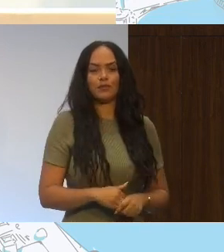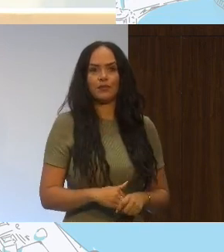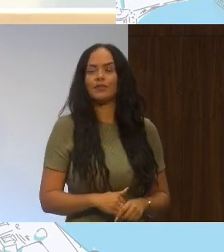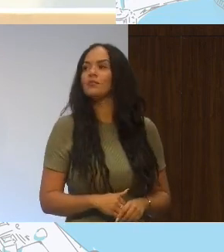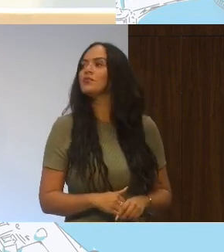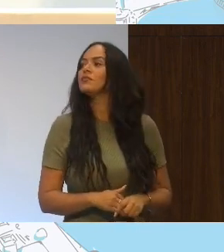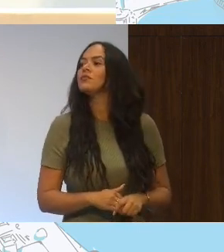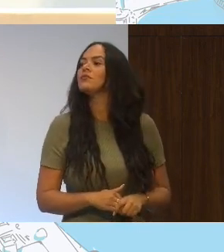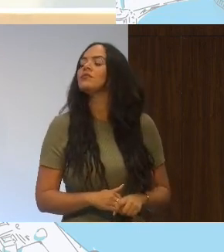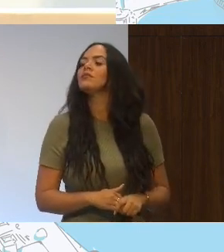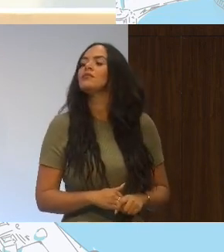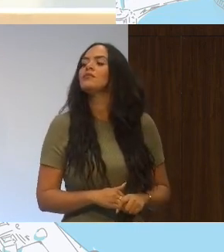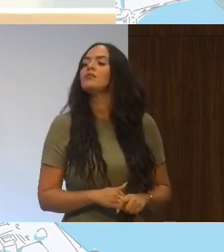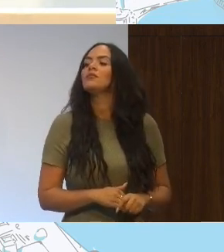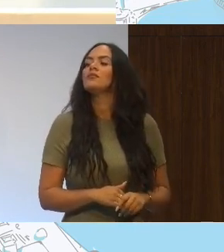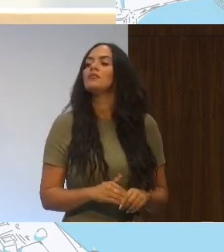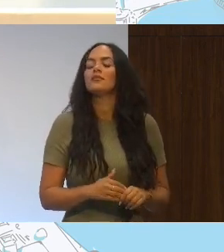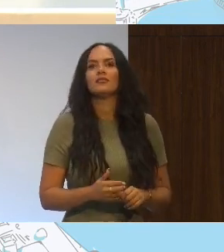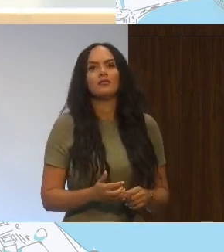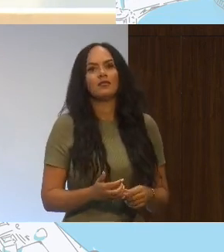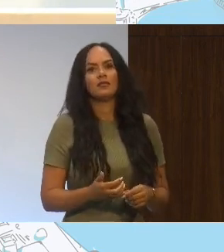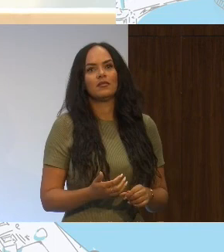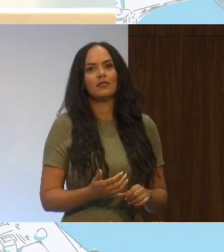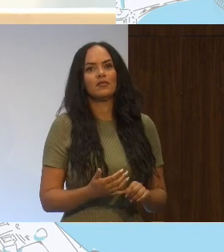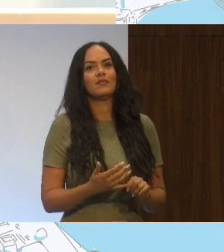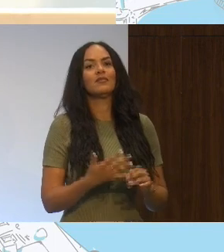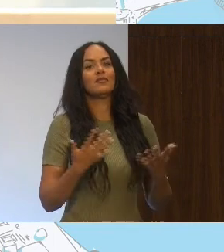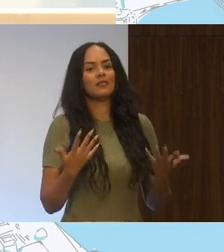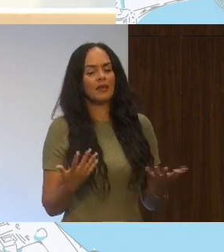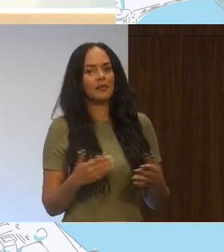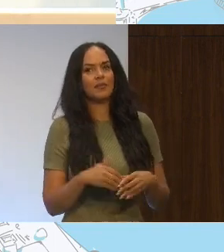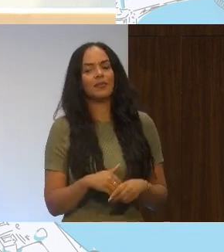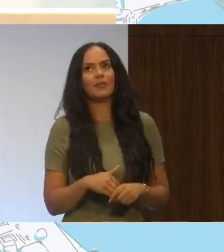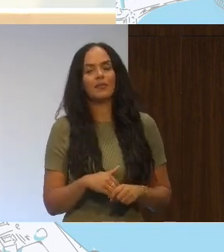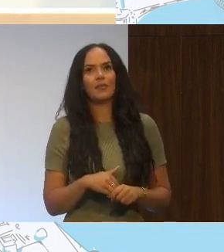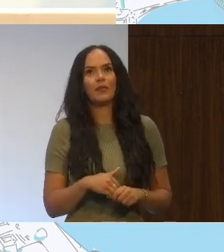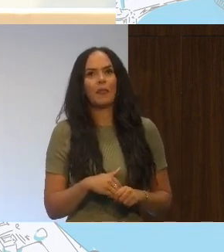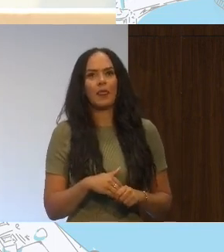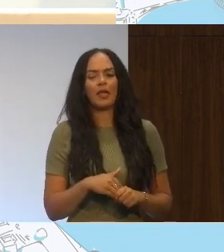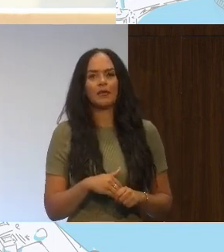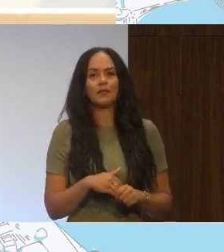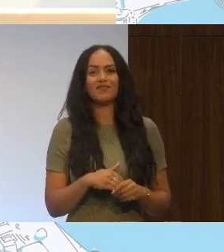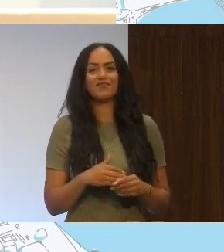downside is it's a crystal clear enough to experience the pain, but at least you're crystal clear enough to experience it and express it.